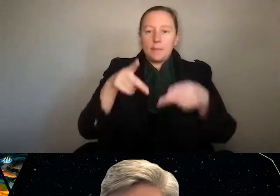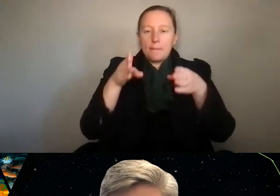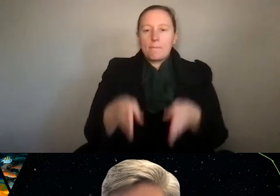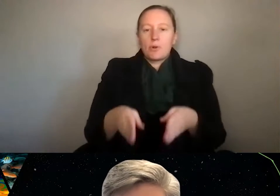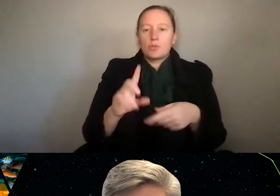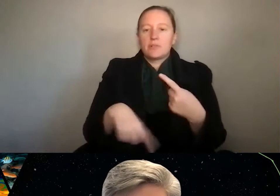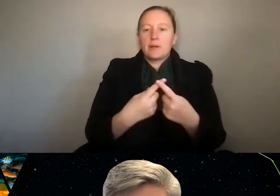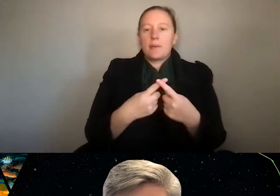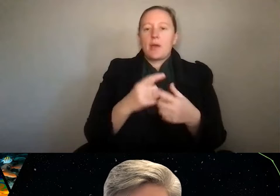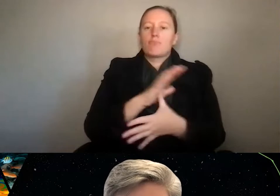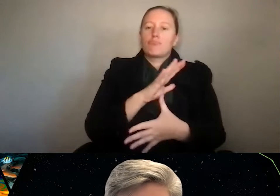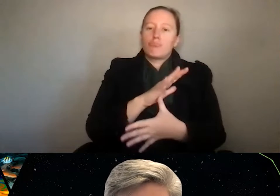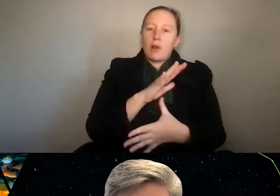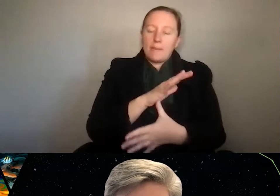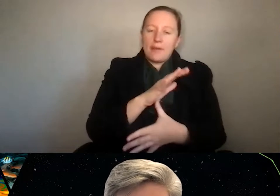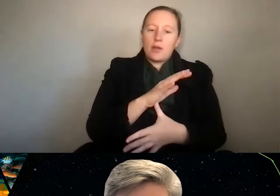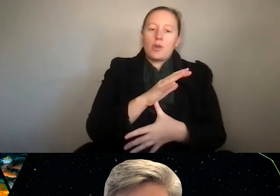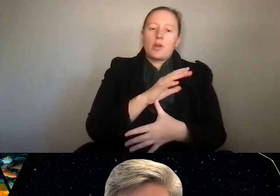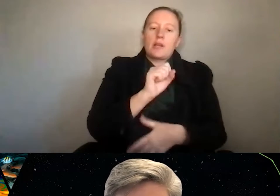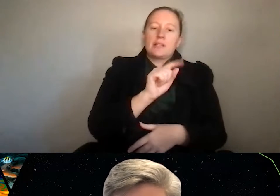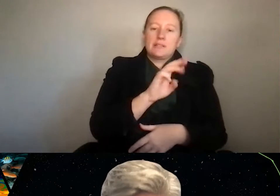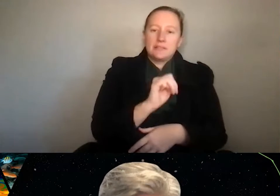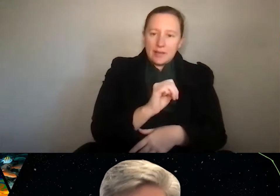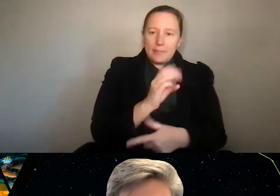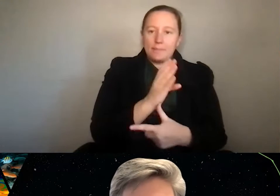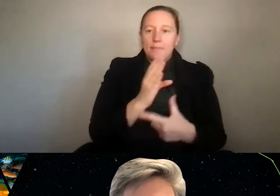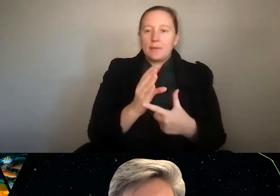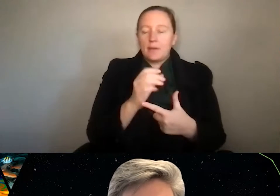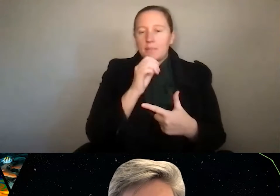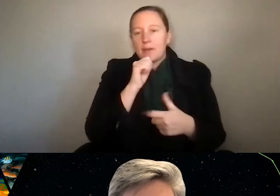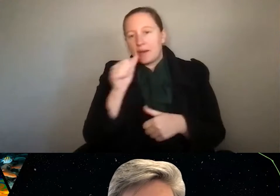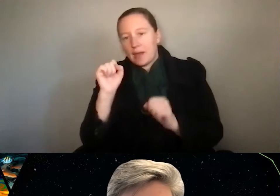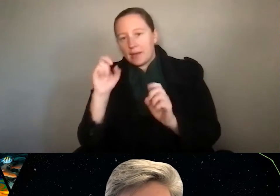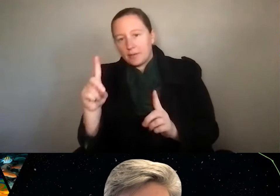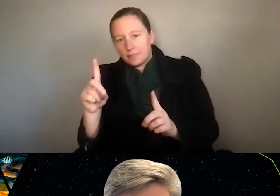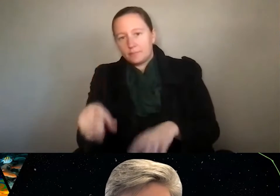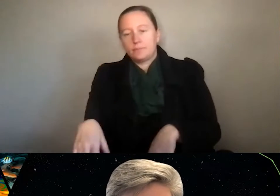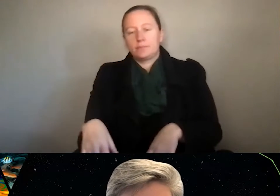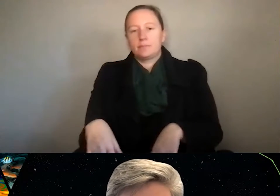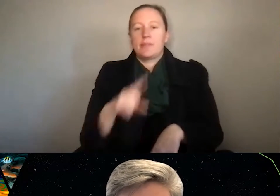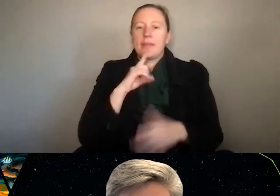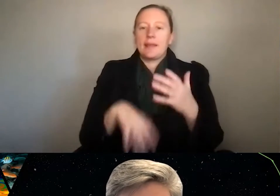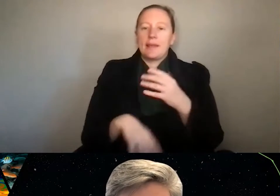their primary appointments in STEM research, but not educational research. They've come back and provided